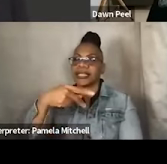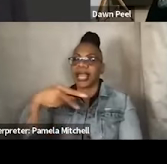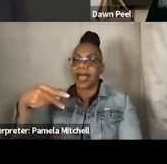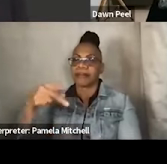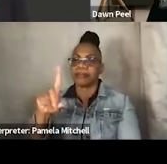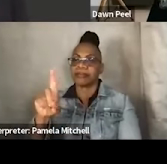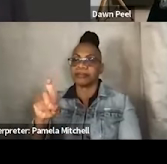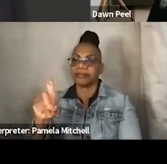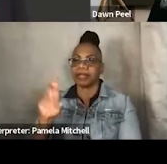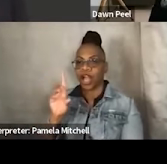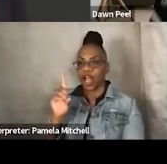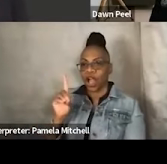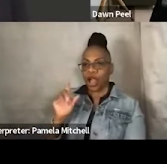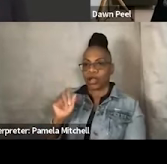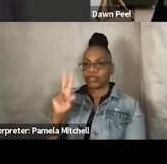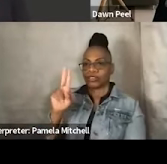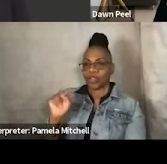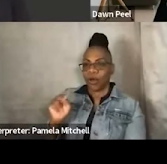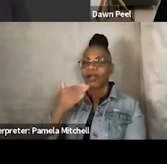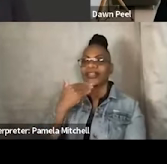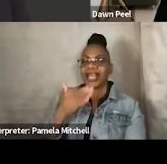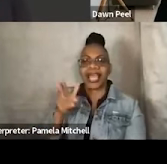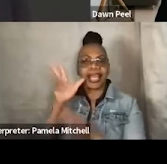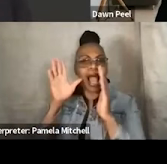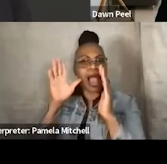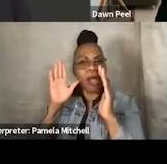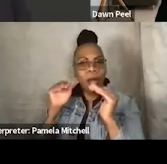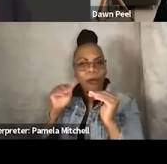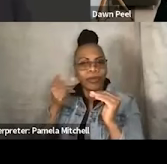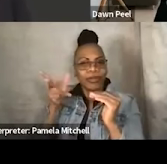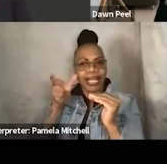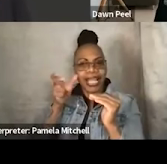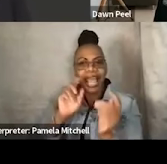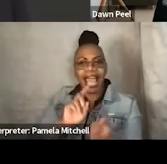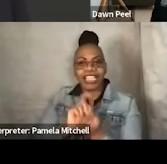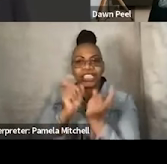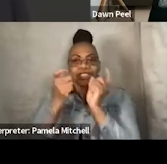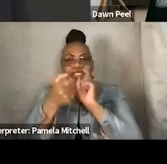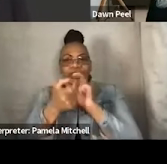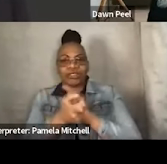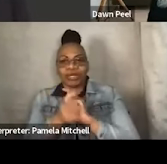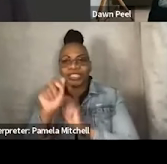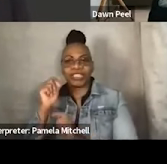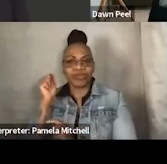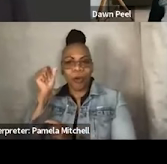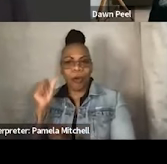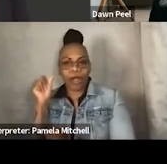Yes, thank you. I hope you can hear me. I had to switch to audio. My microphone went out. Yes.